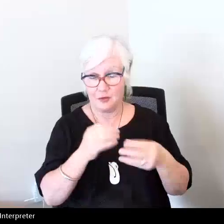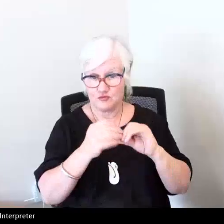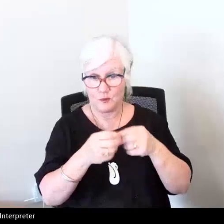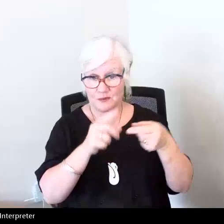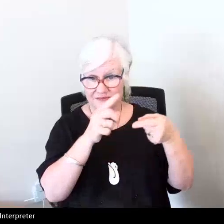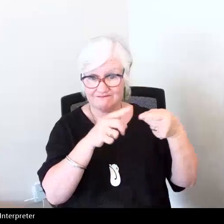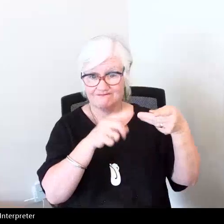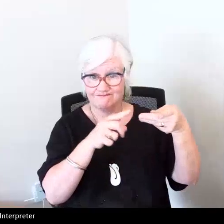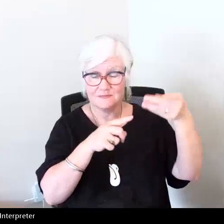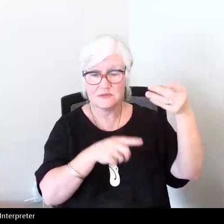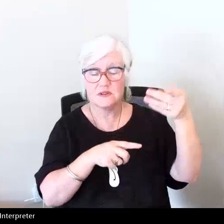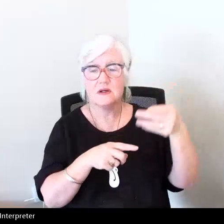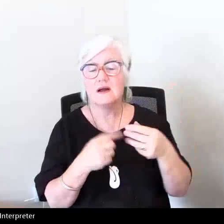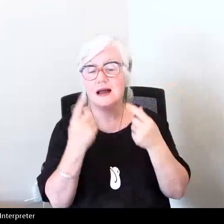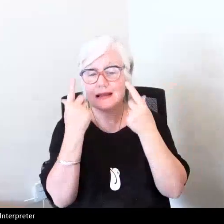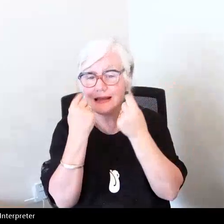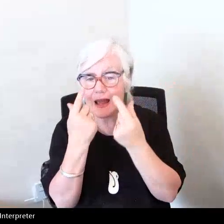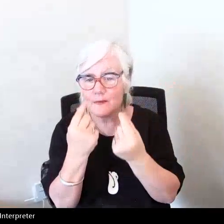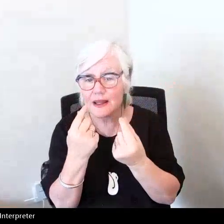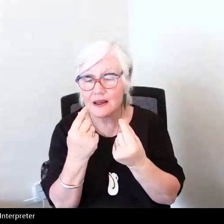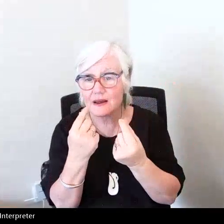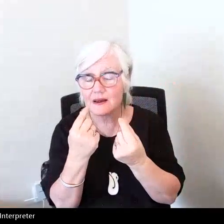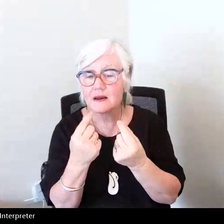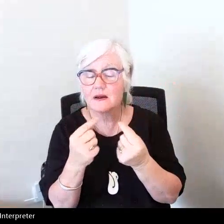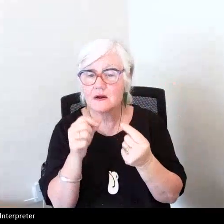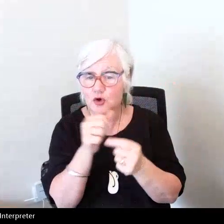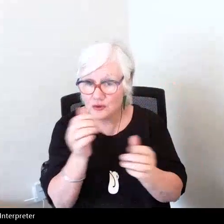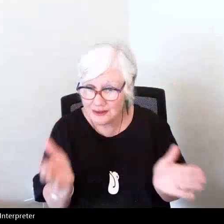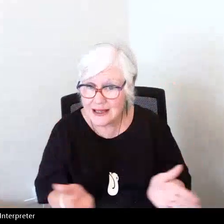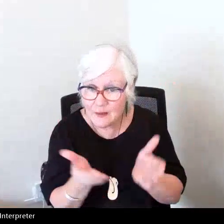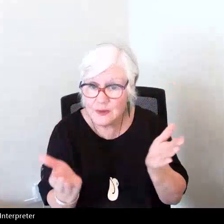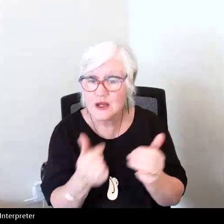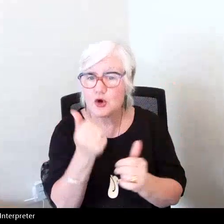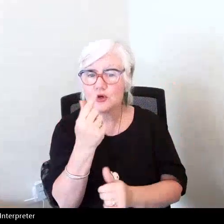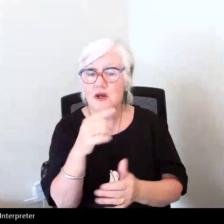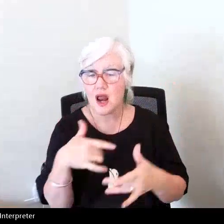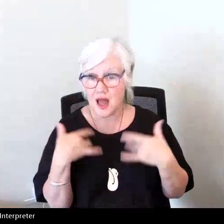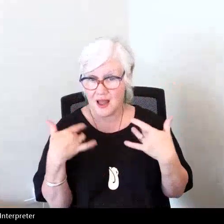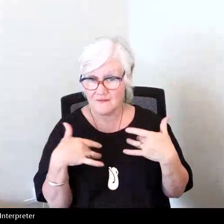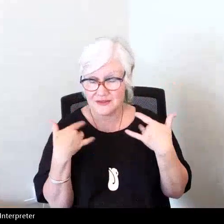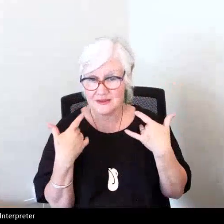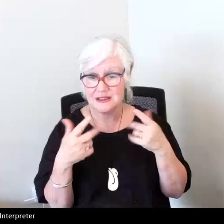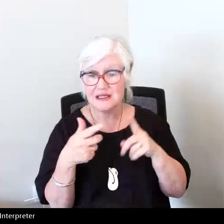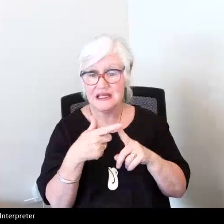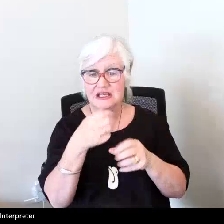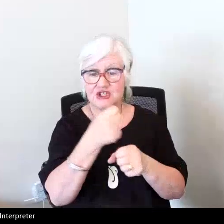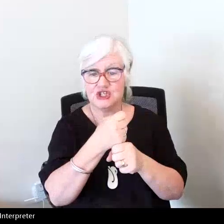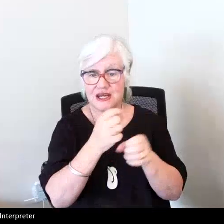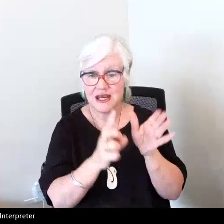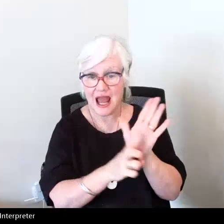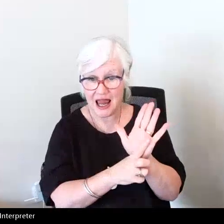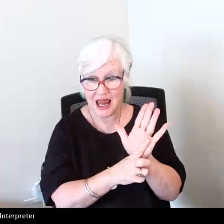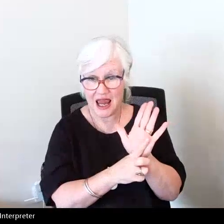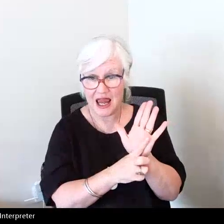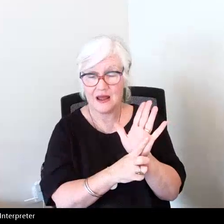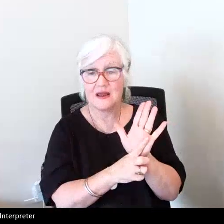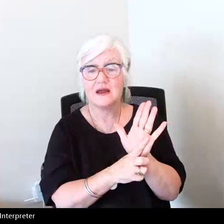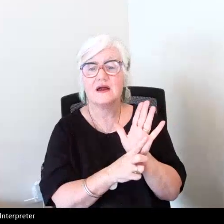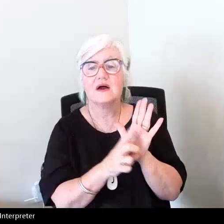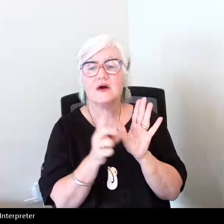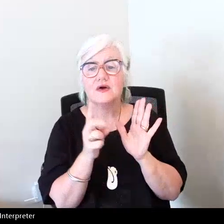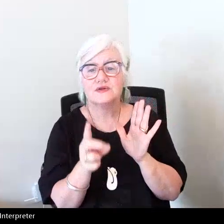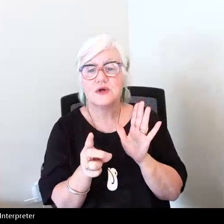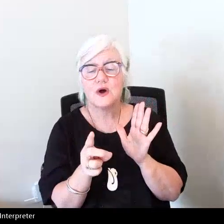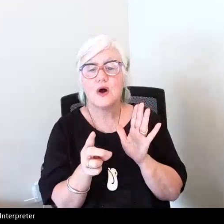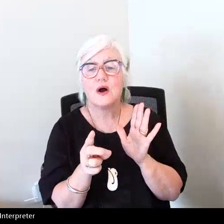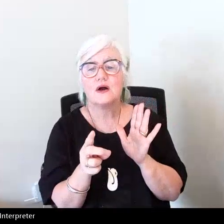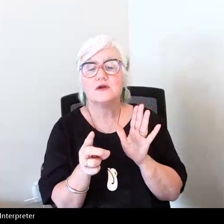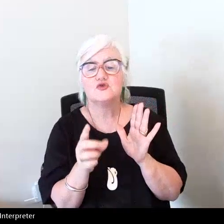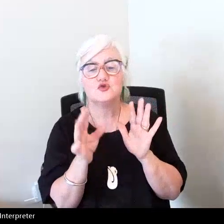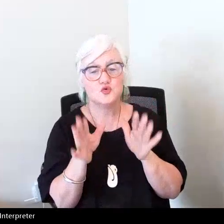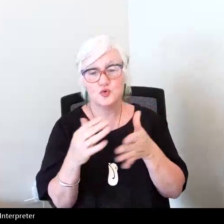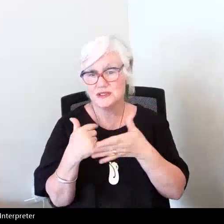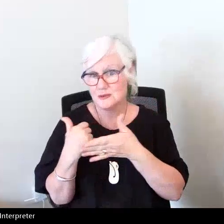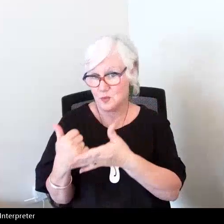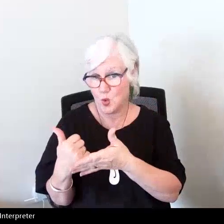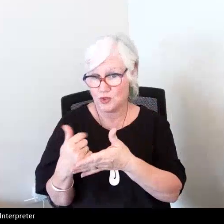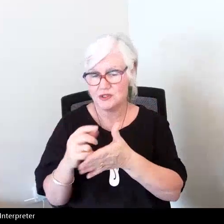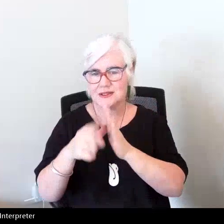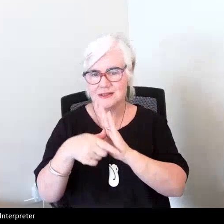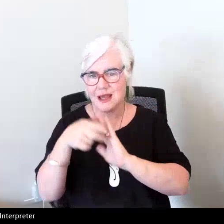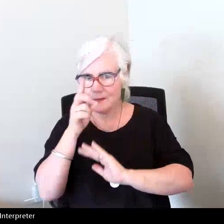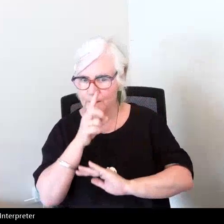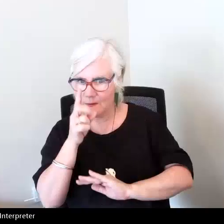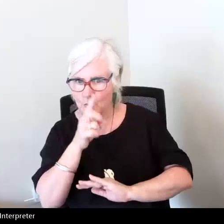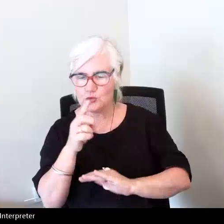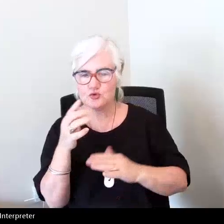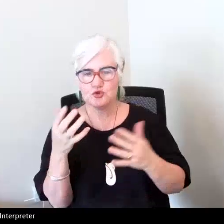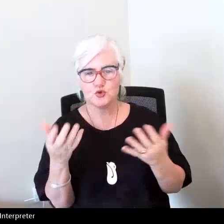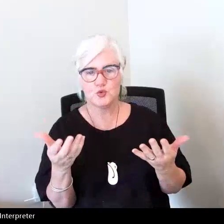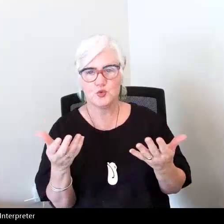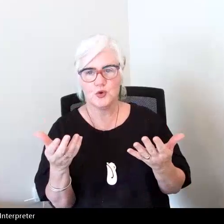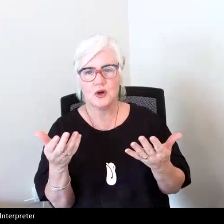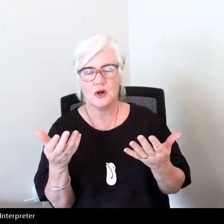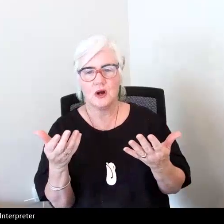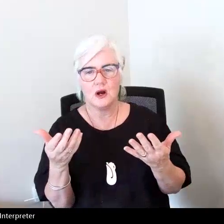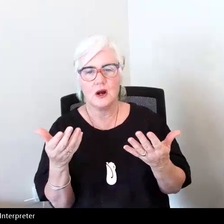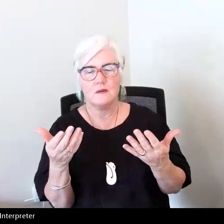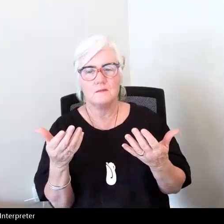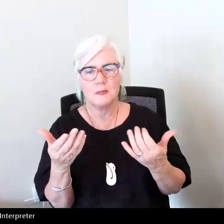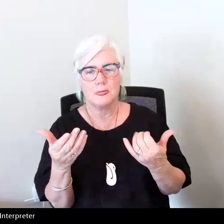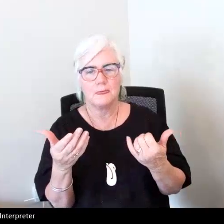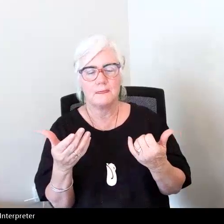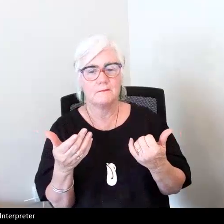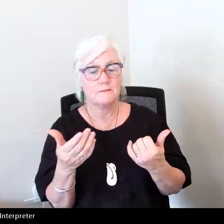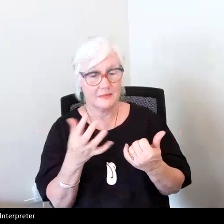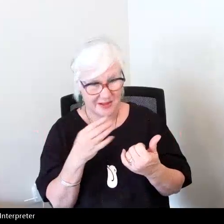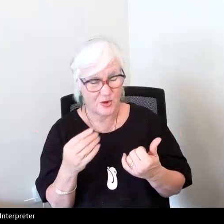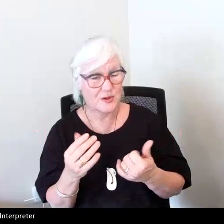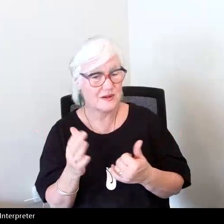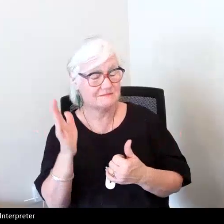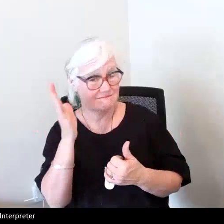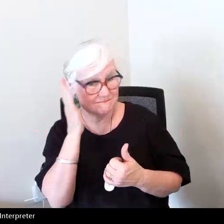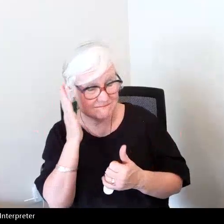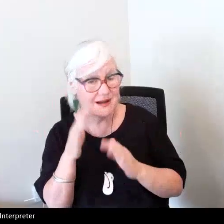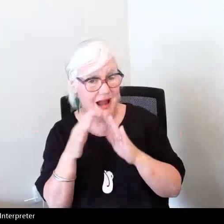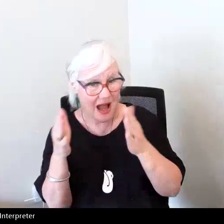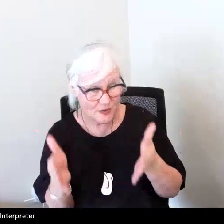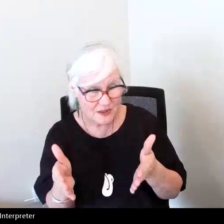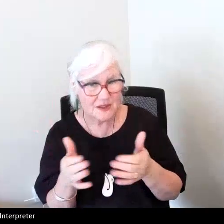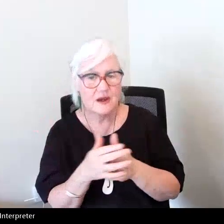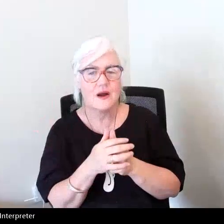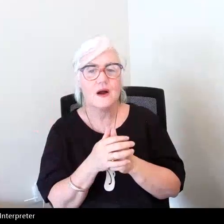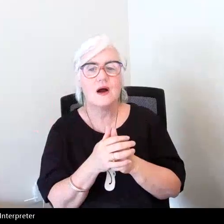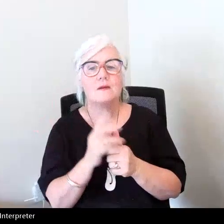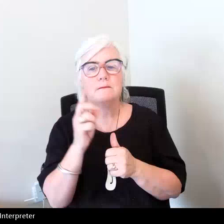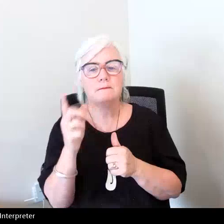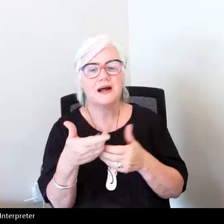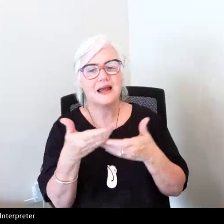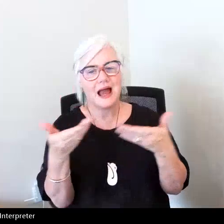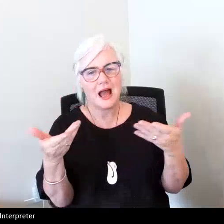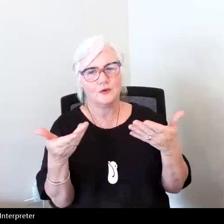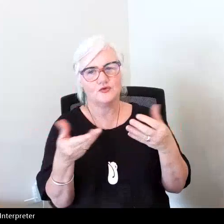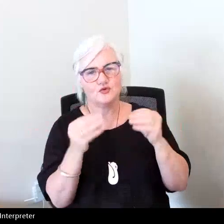Enabling Good Lives support them to think outside from houses to streamline in community services